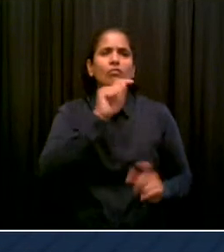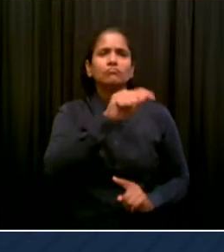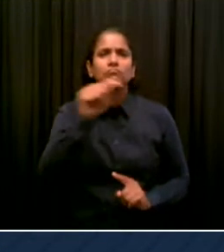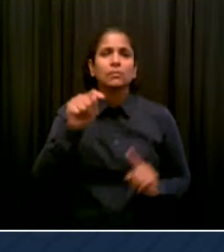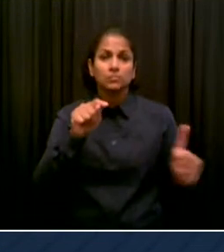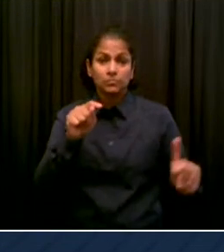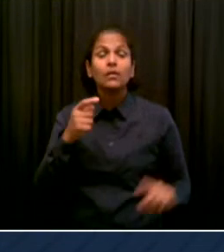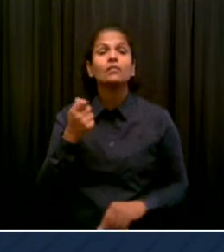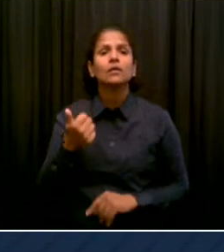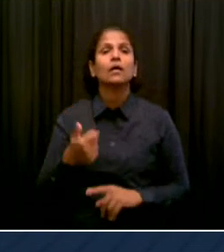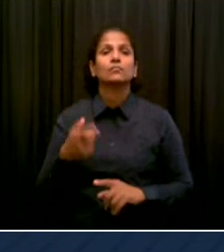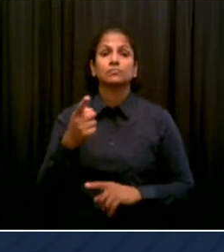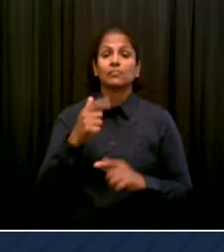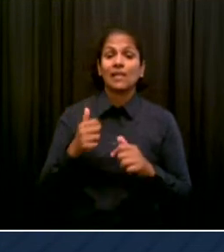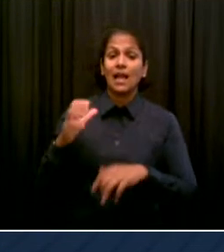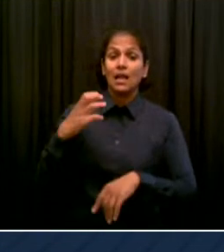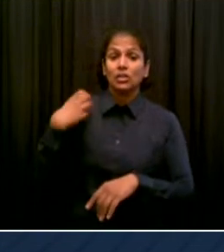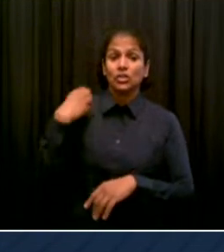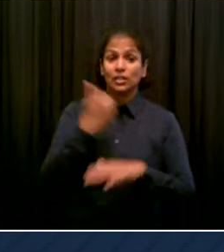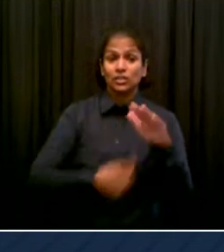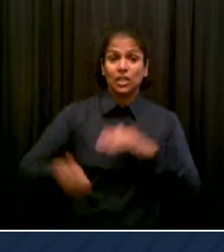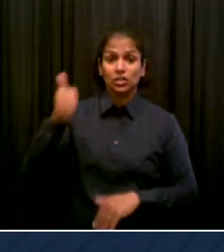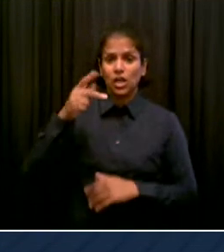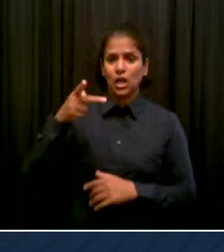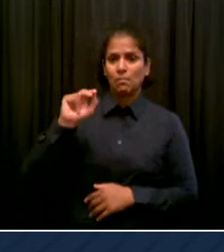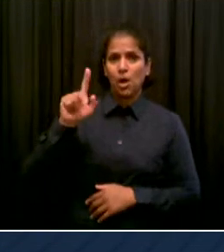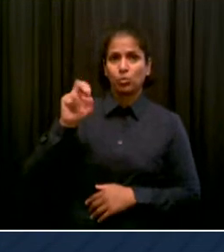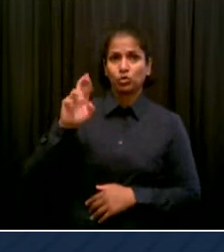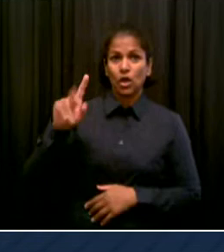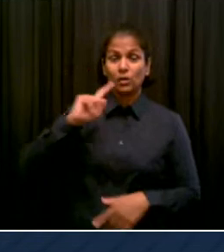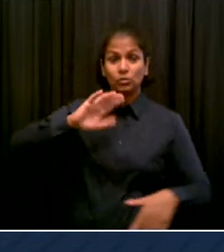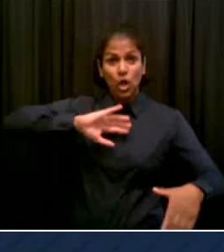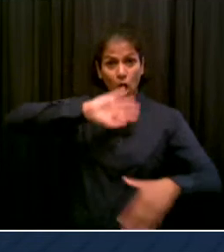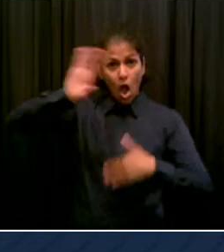TO THE NUMBERS FIRST, GENSLER.